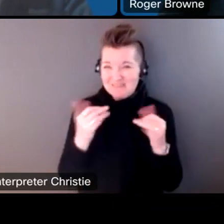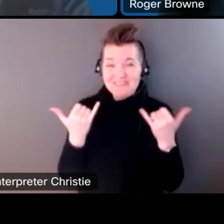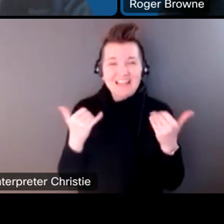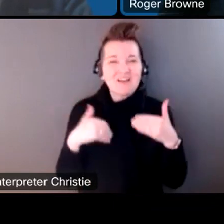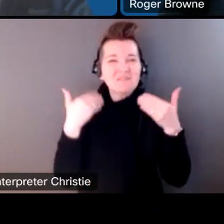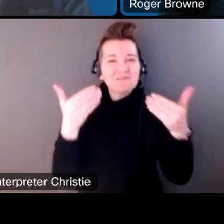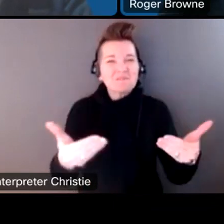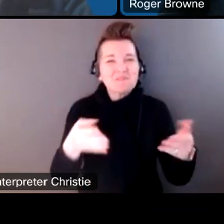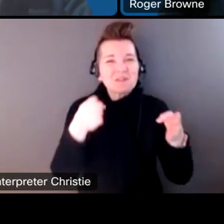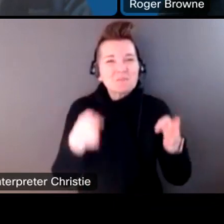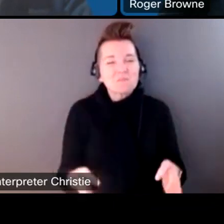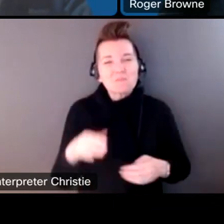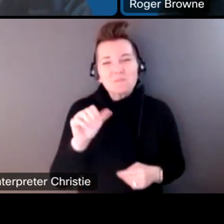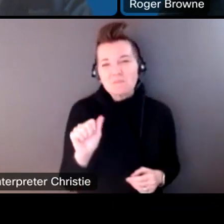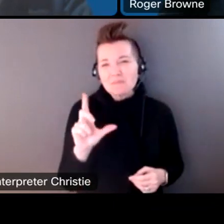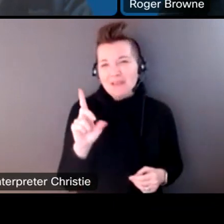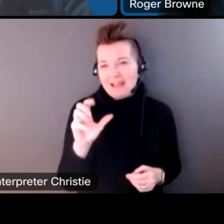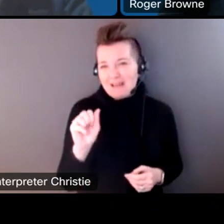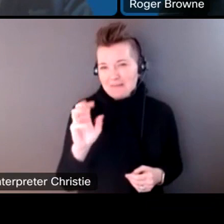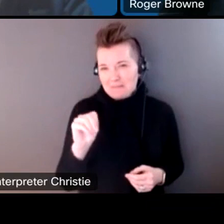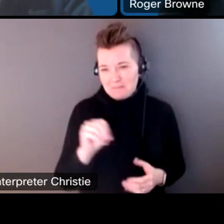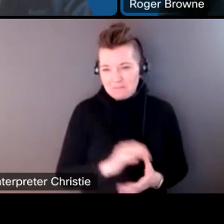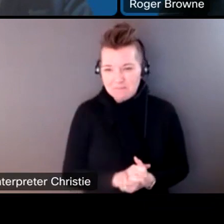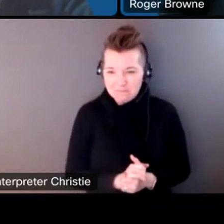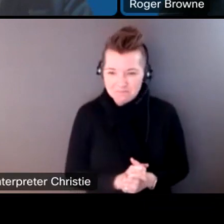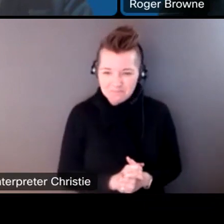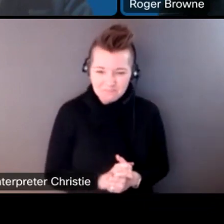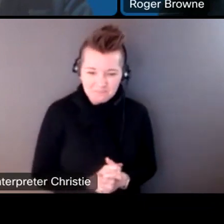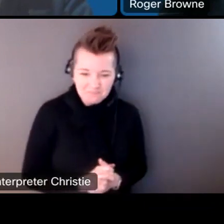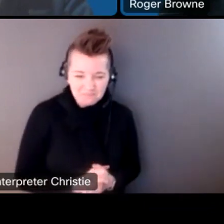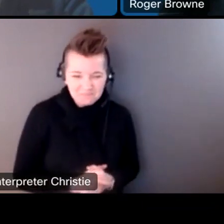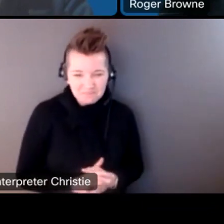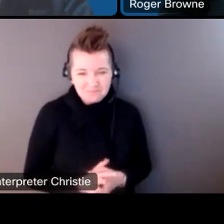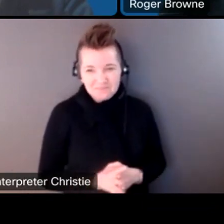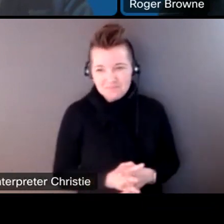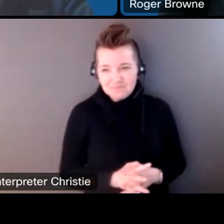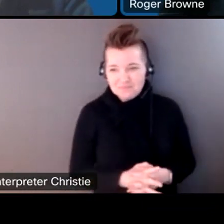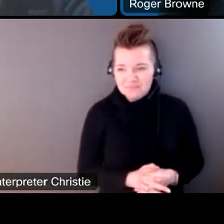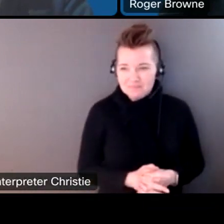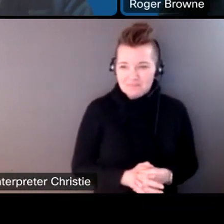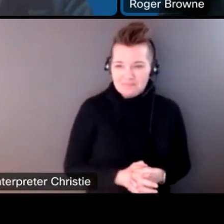Adam, we'll unmute you now to ask your question.